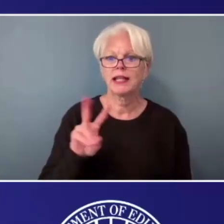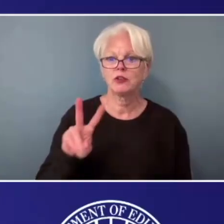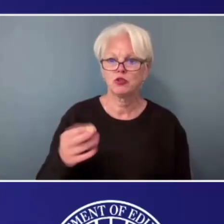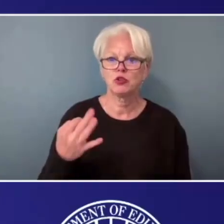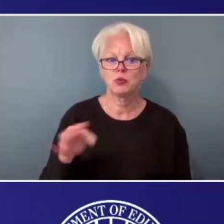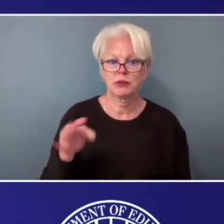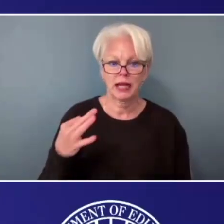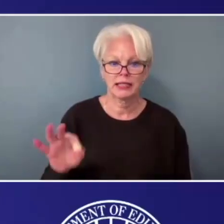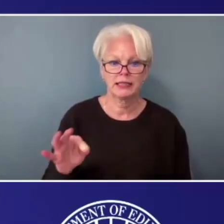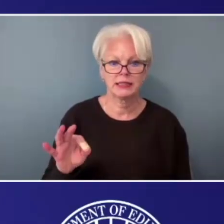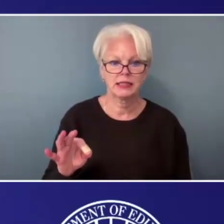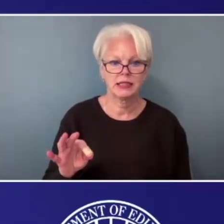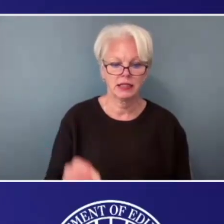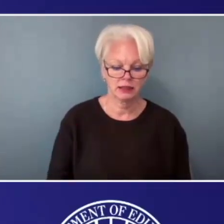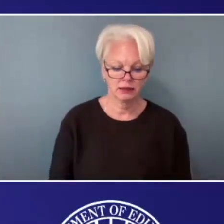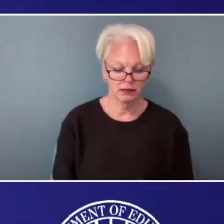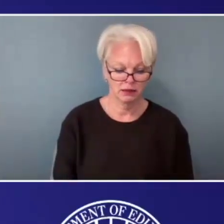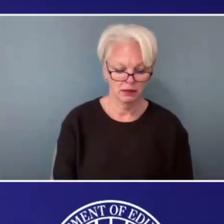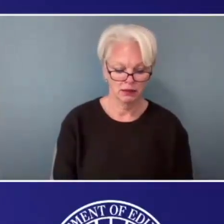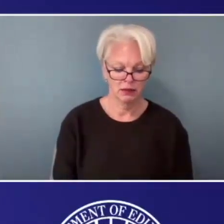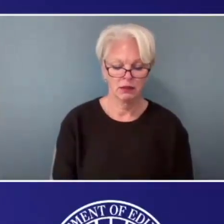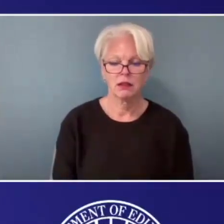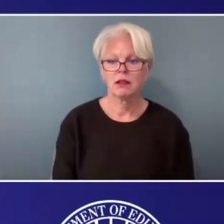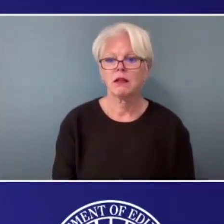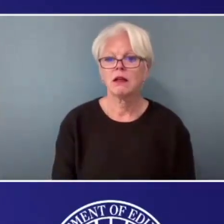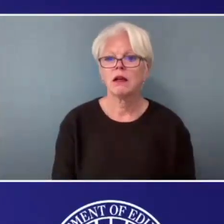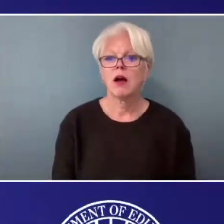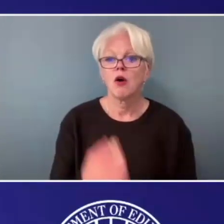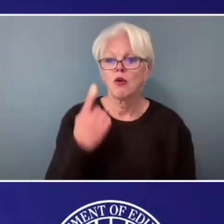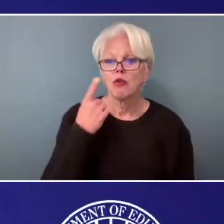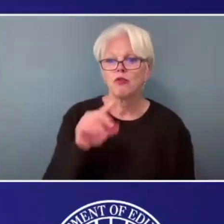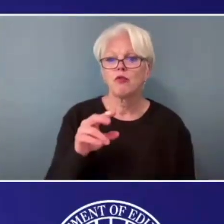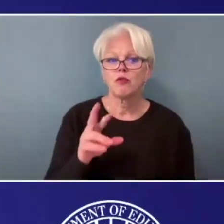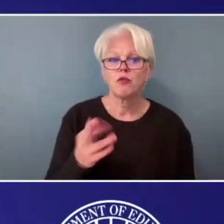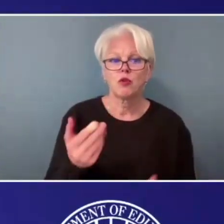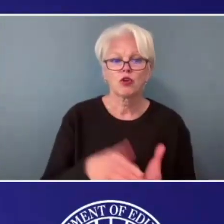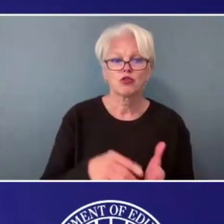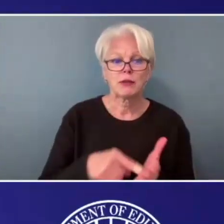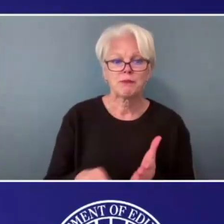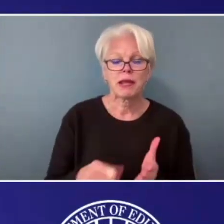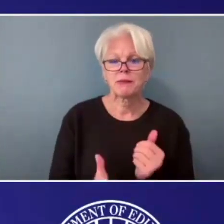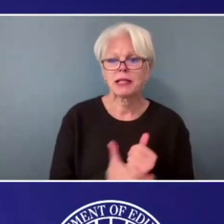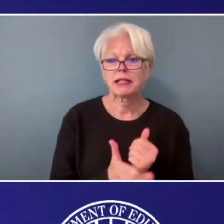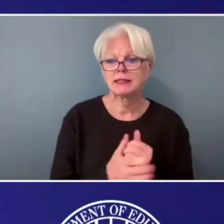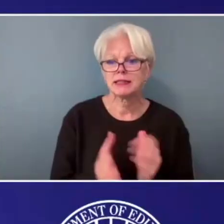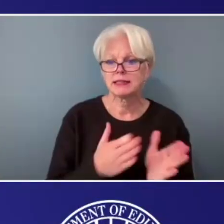So for the purposes under the Repayment Assistance Plan, the --